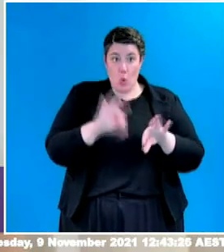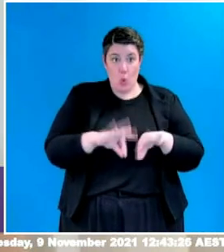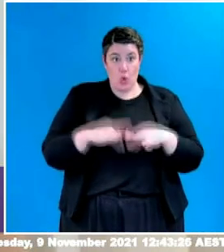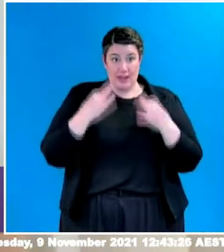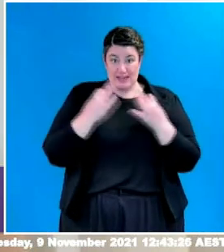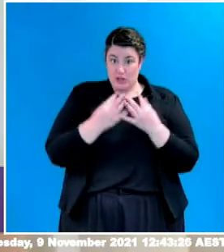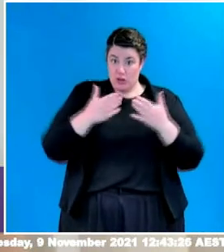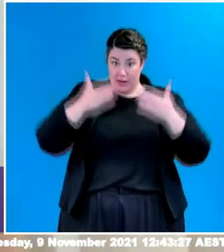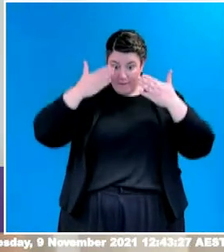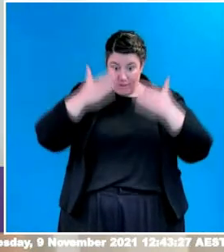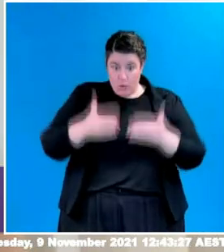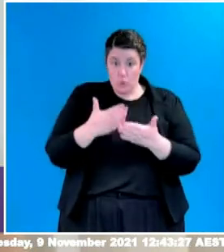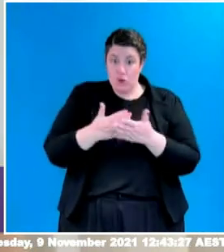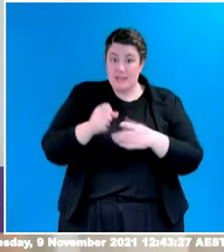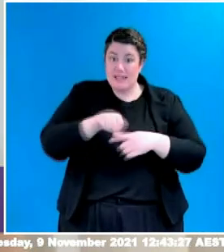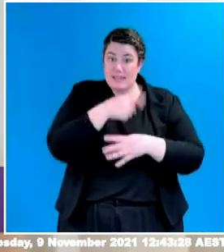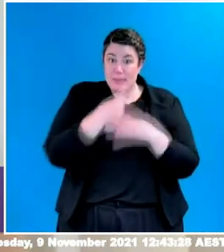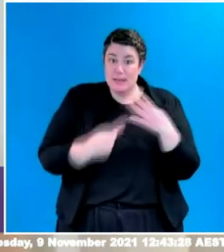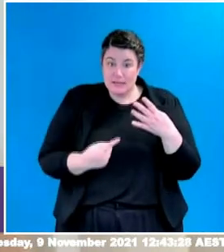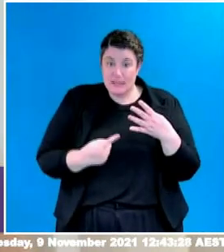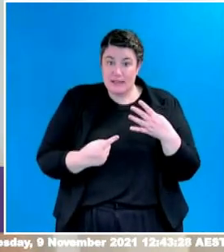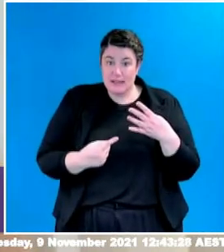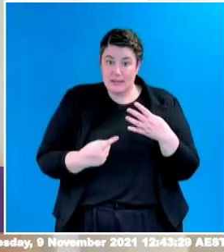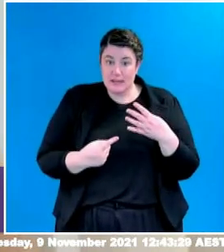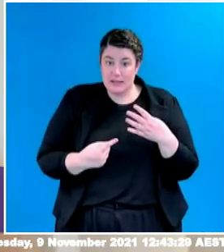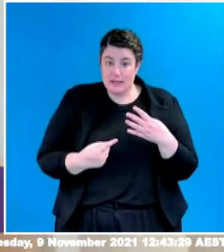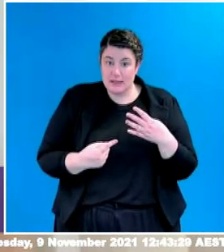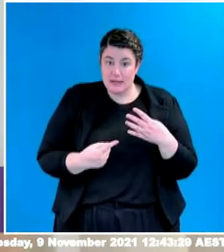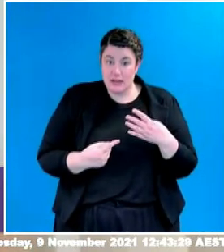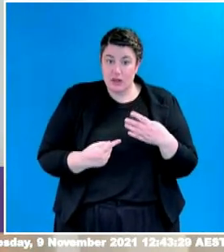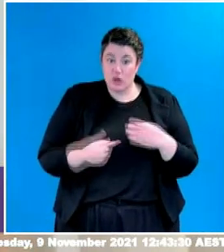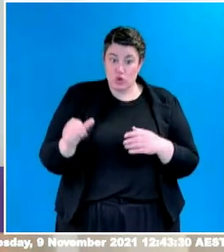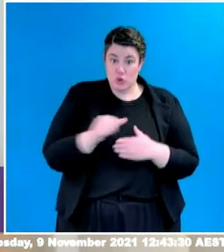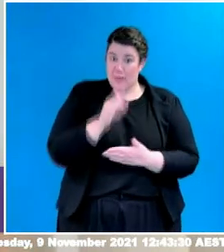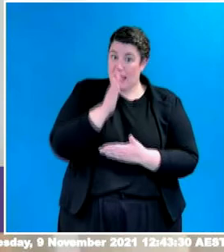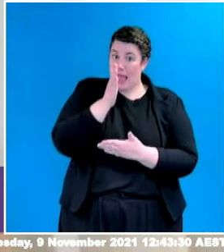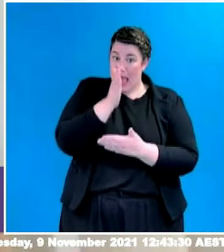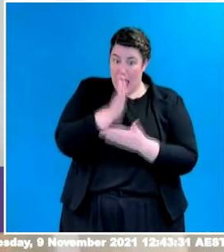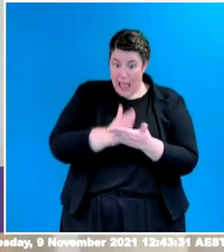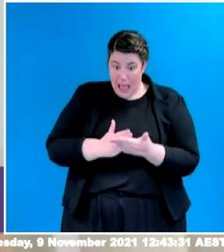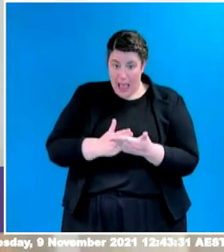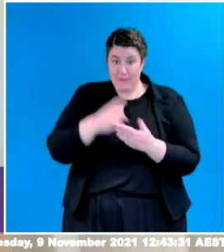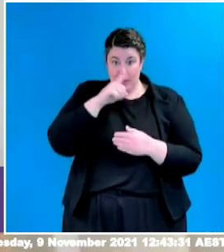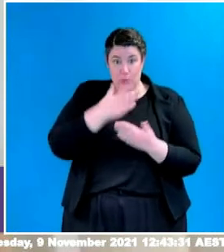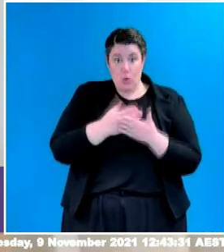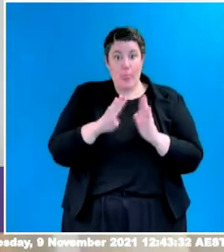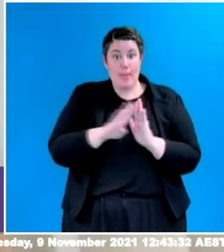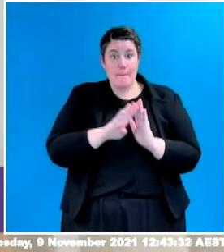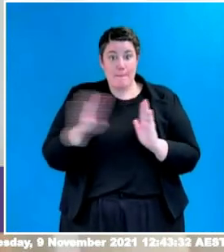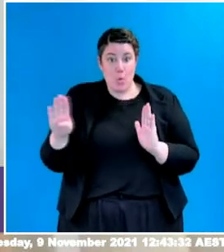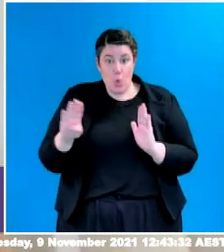focus on disability is that-plus per cent of their decision makers will be disabled people.